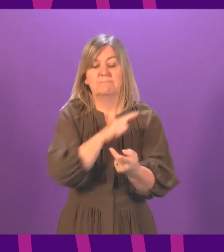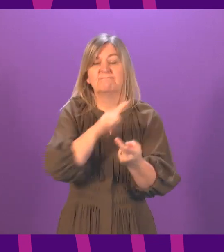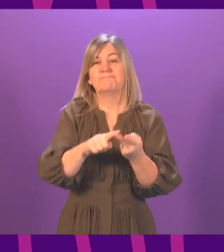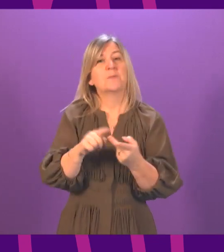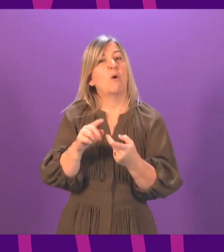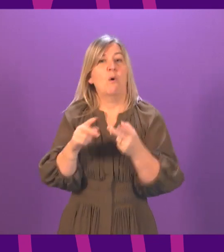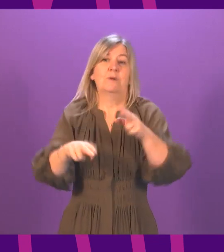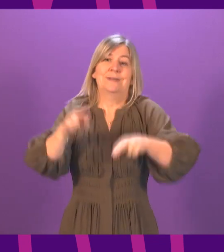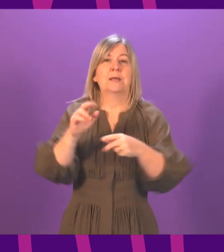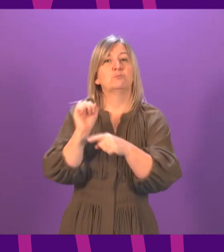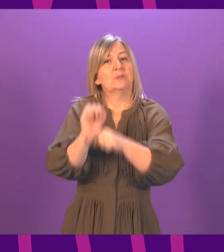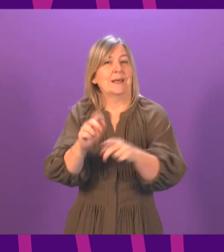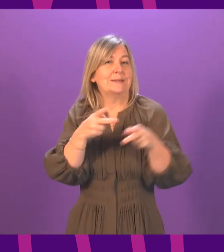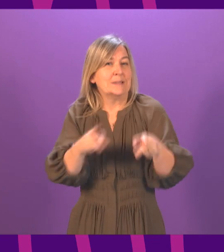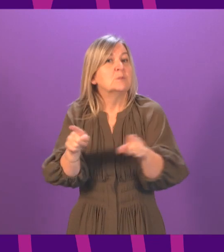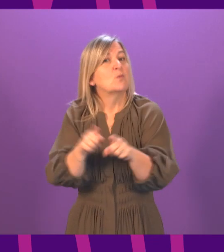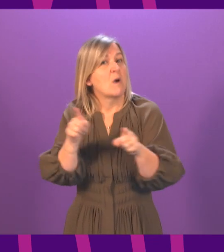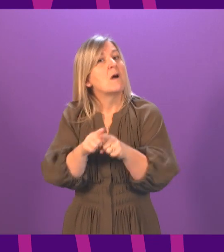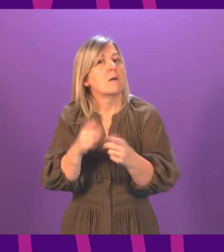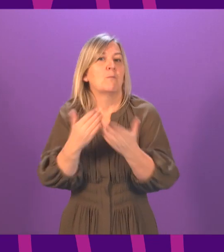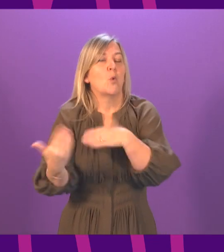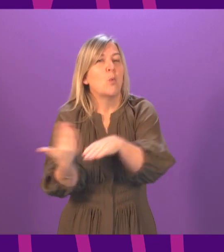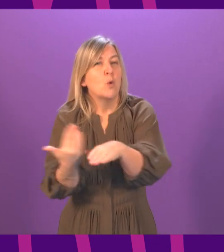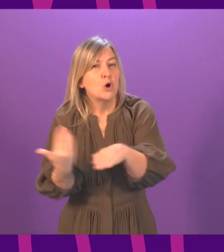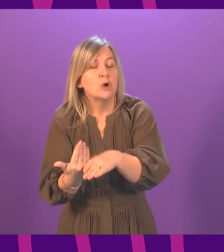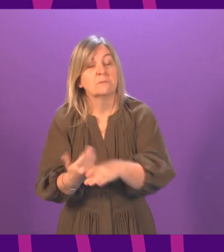However, for the moment, the single most important thing that all of us can do to protect each other